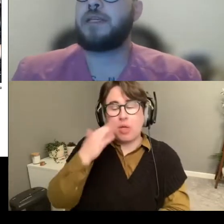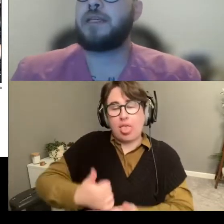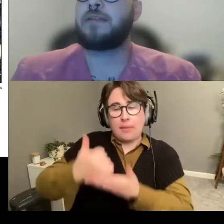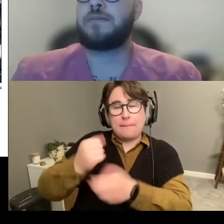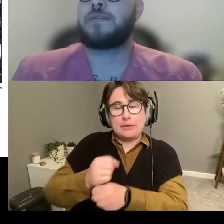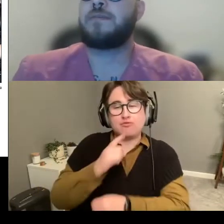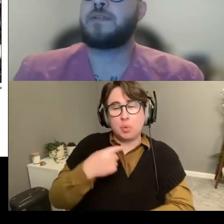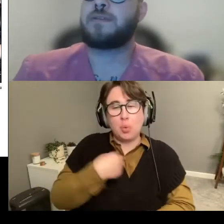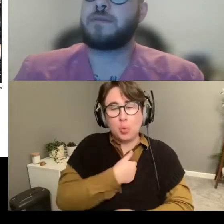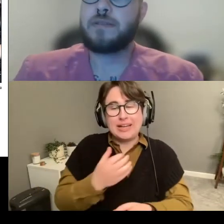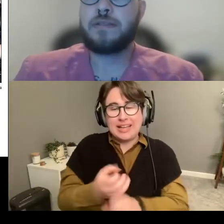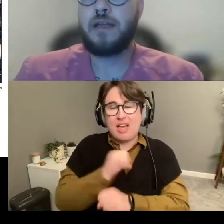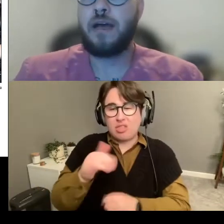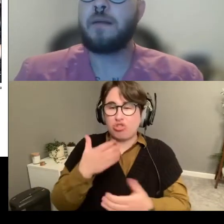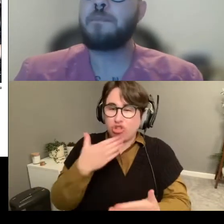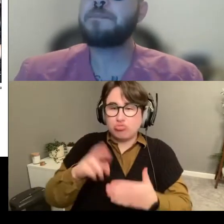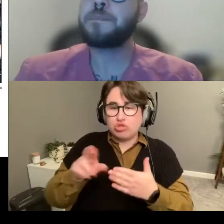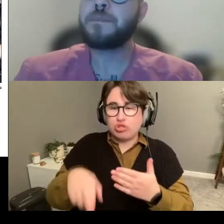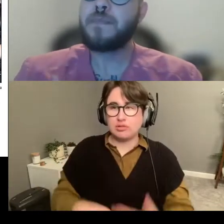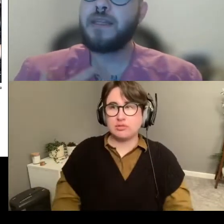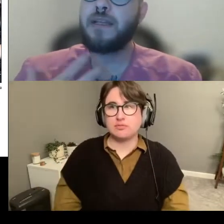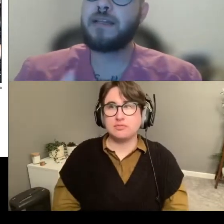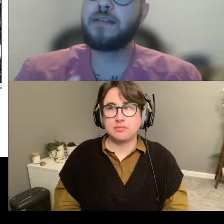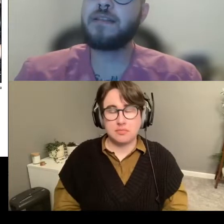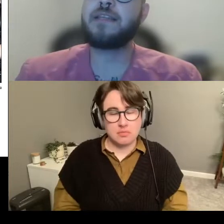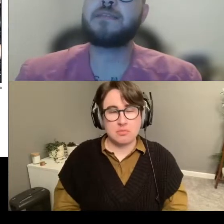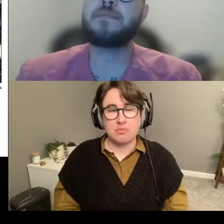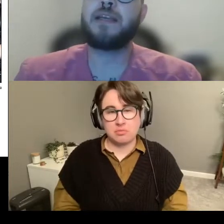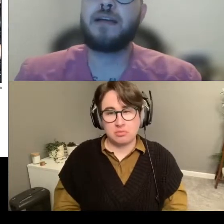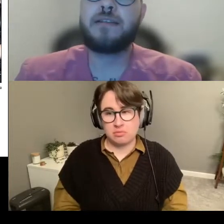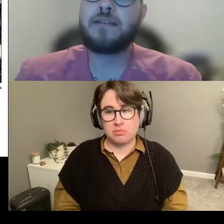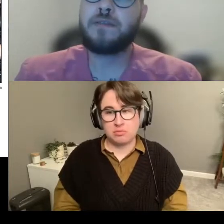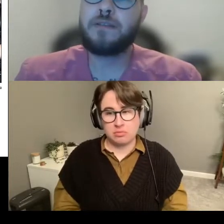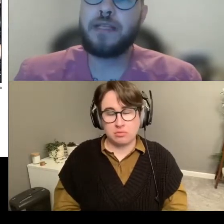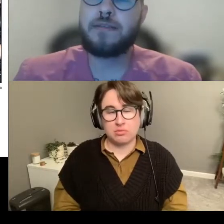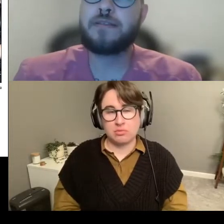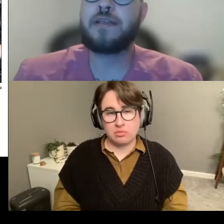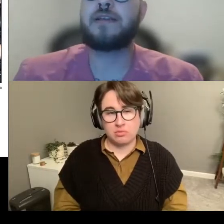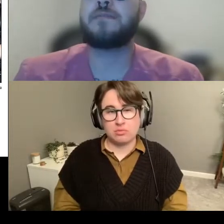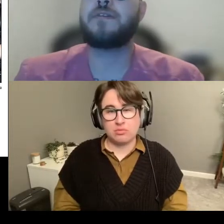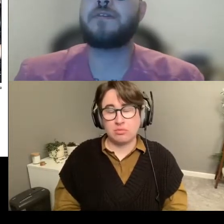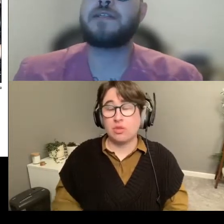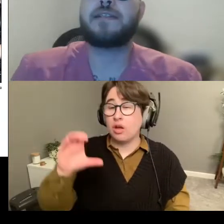that we get those good results. Other things beyond cervical cancer that are important